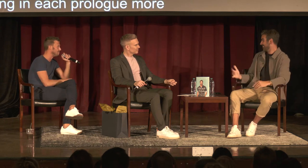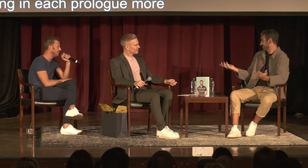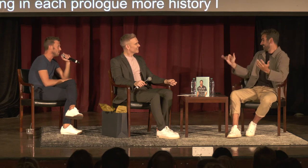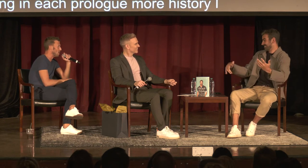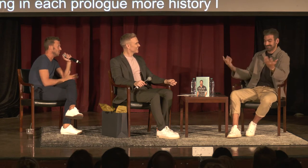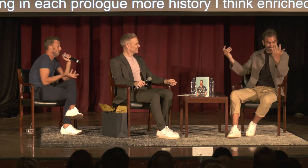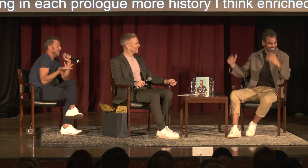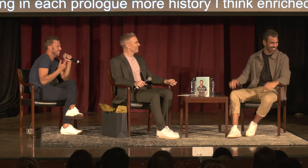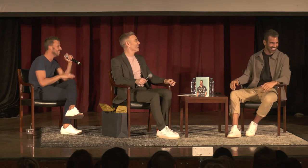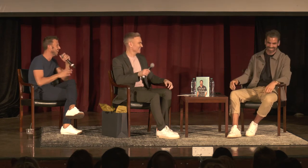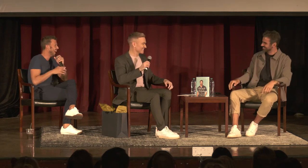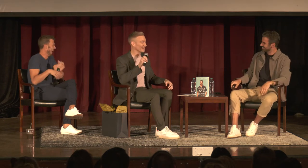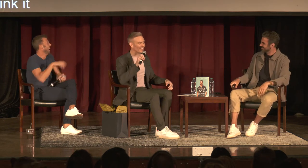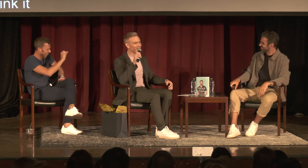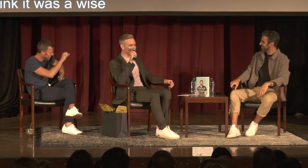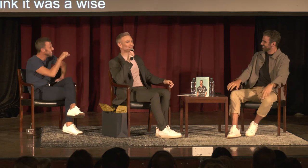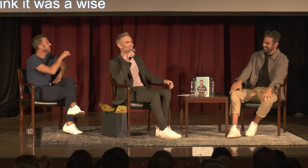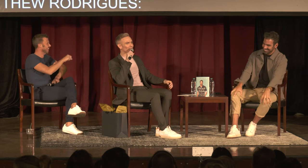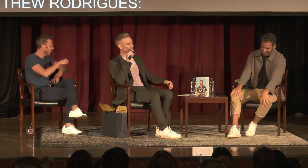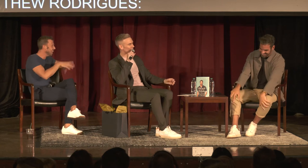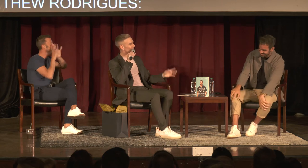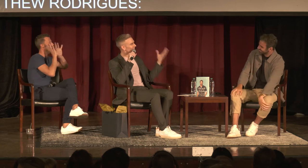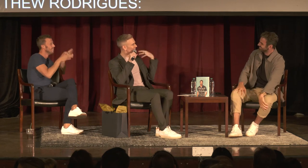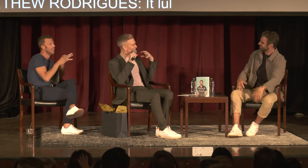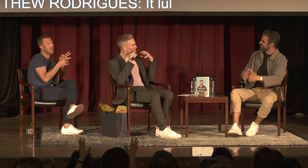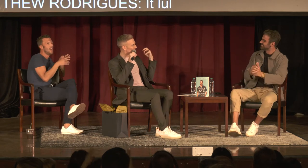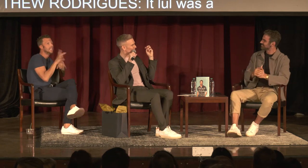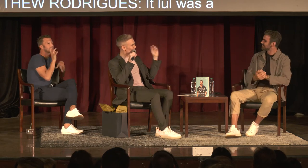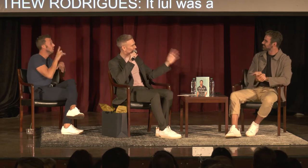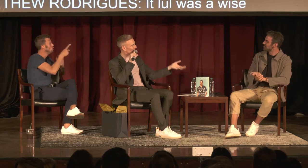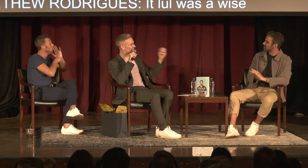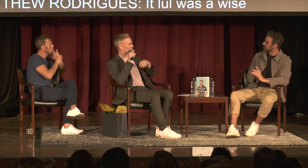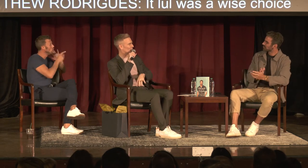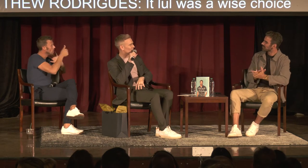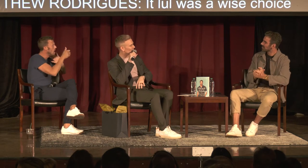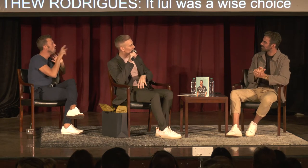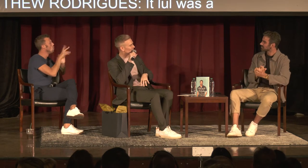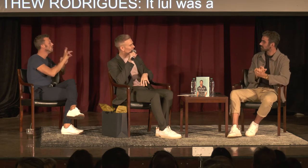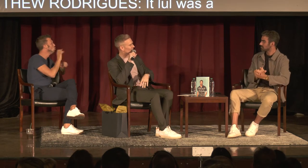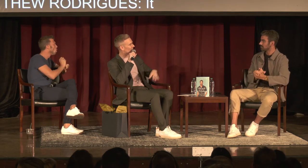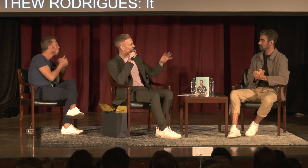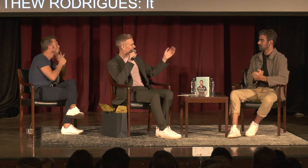I think it was a wise choice. It absolutely was a wise choice. Did you research it yourself? Did you work with a researcher?